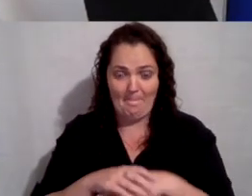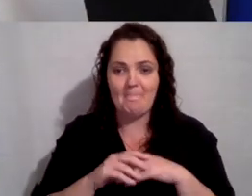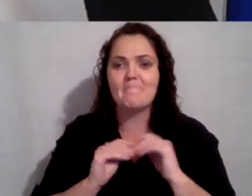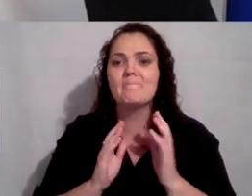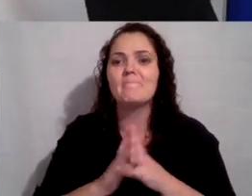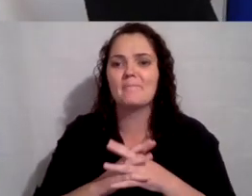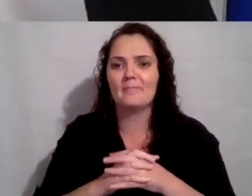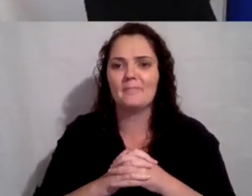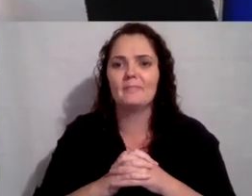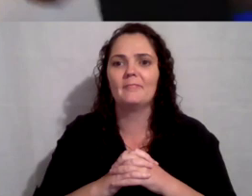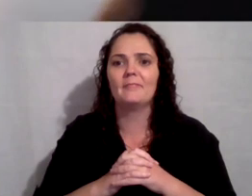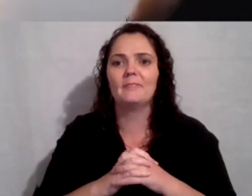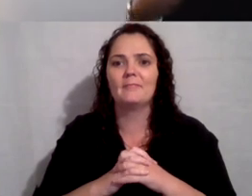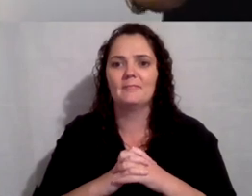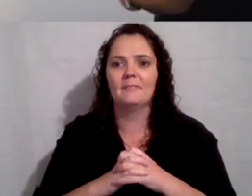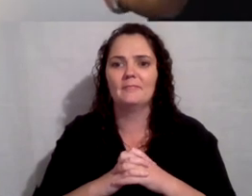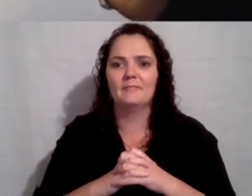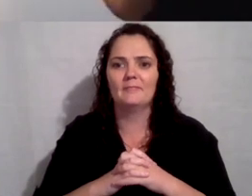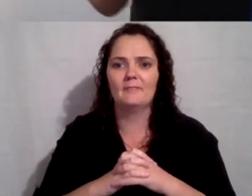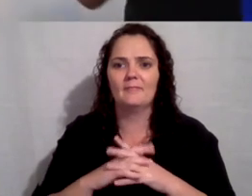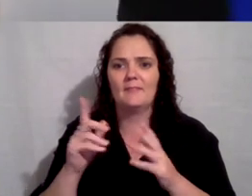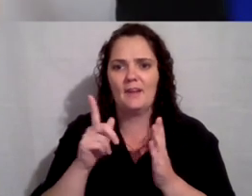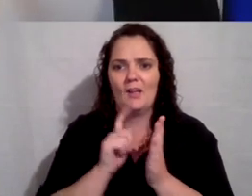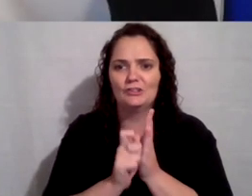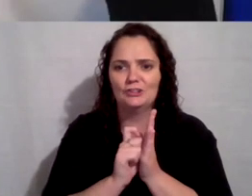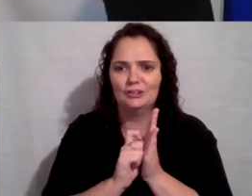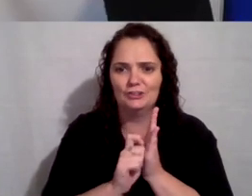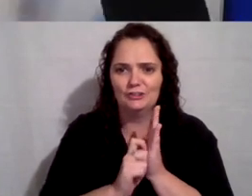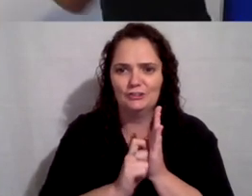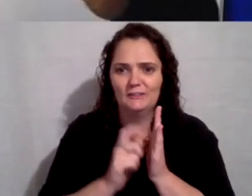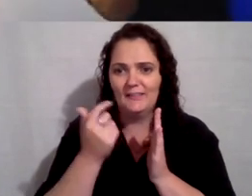now erase what her arm covers up for me by reaching across her body